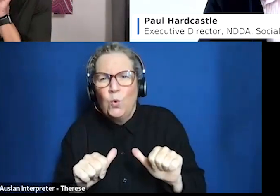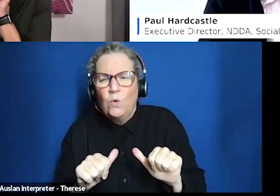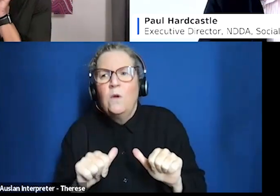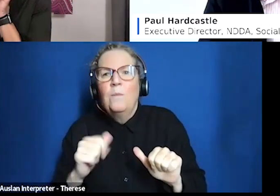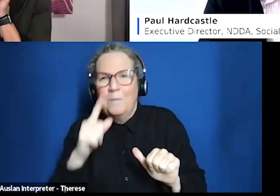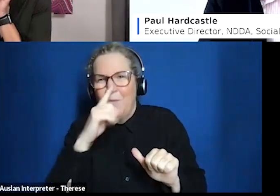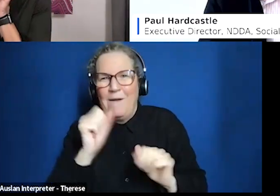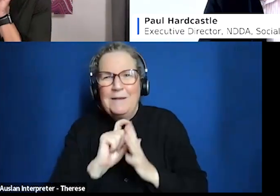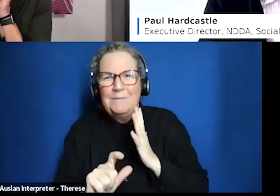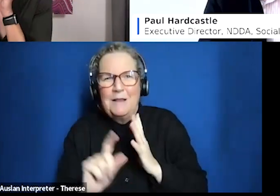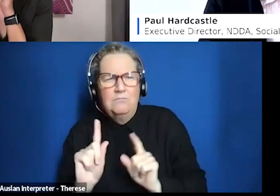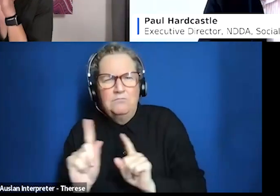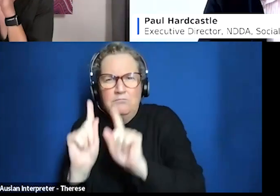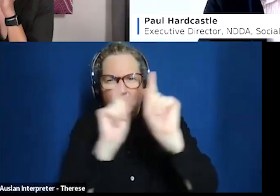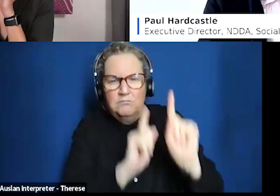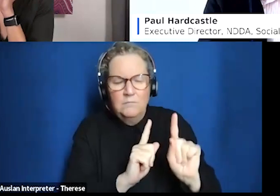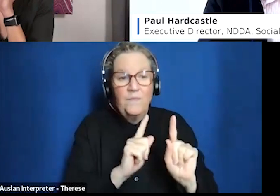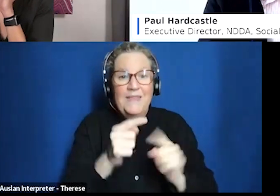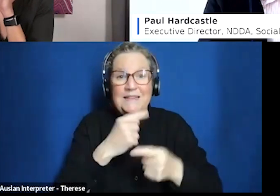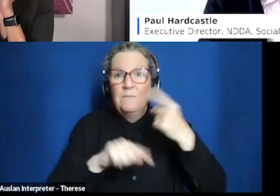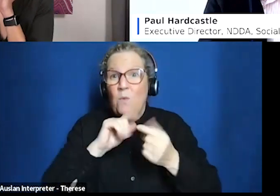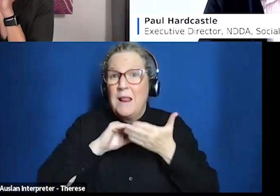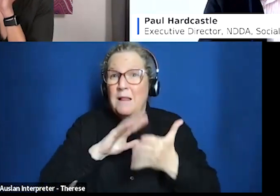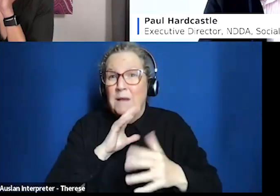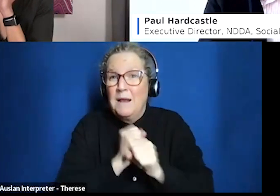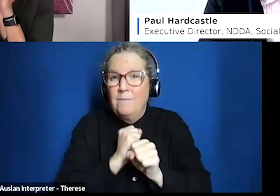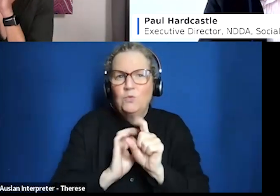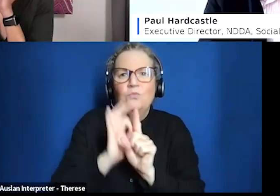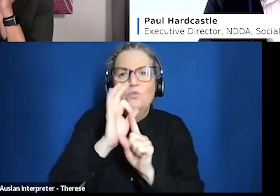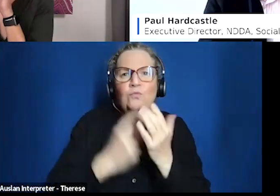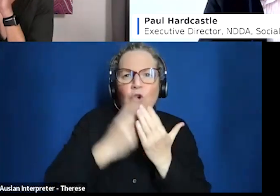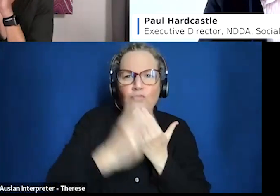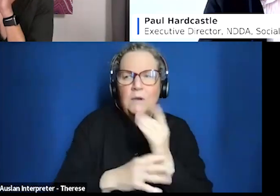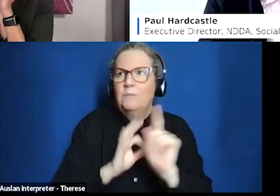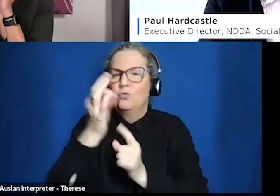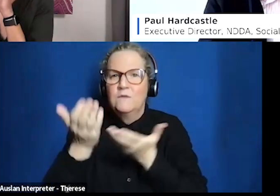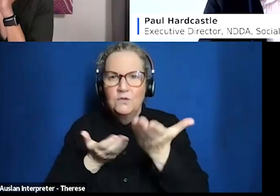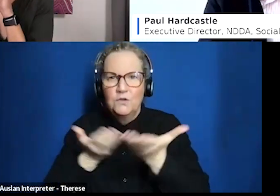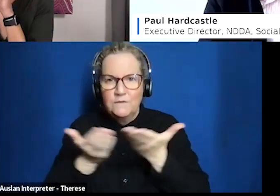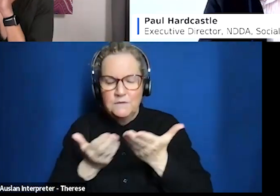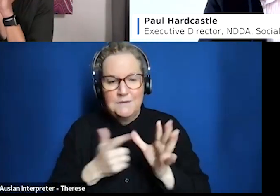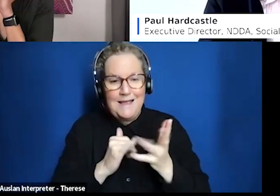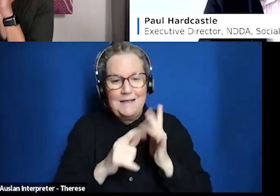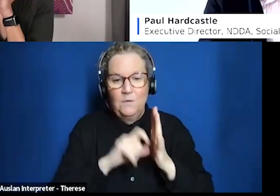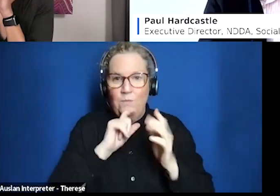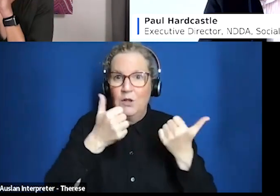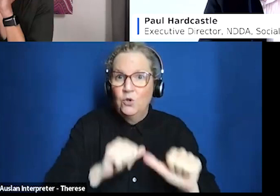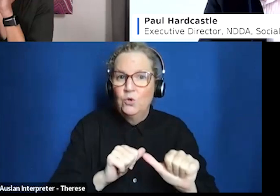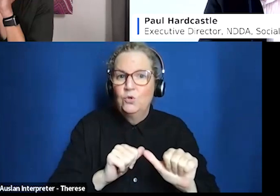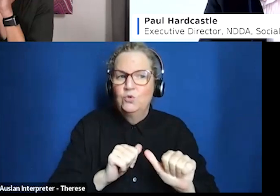The information will help governments to improve programs and services. The asset will be used to share information about how we can